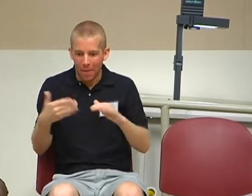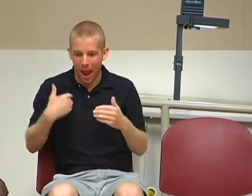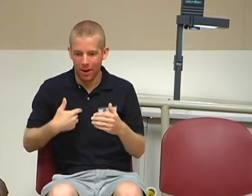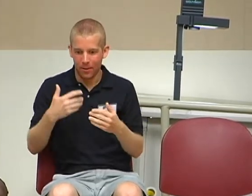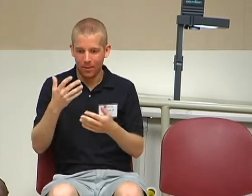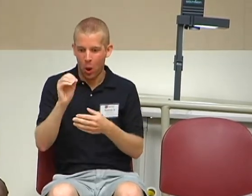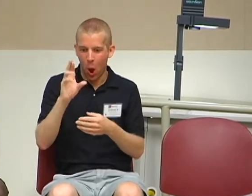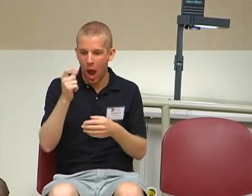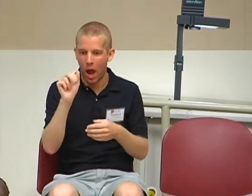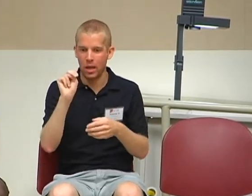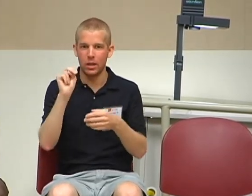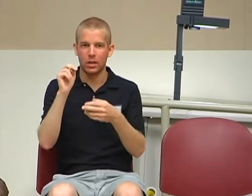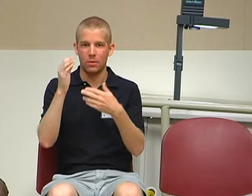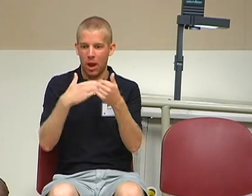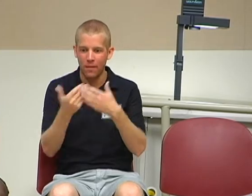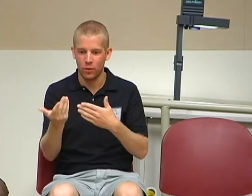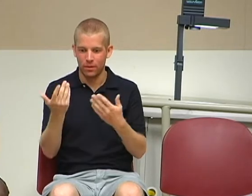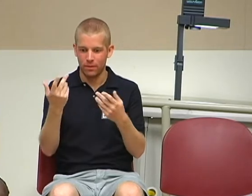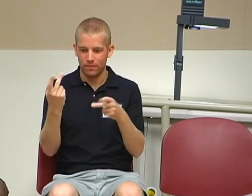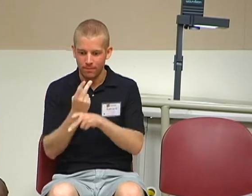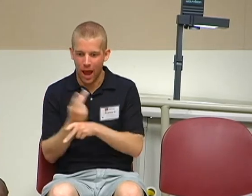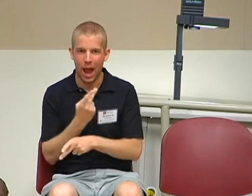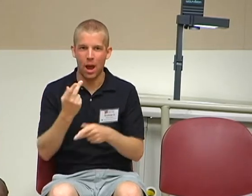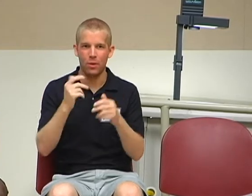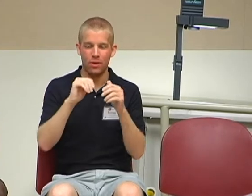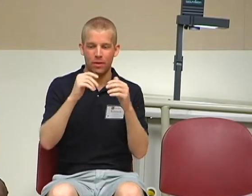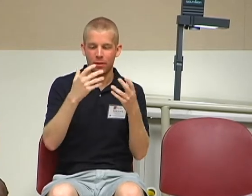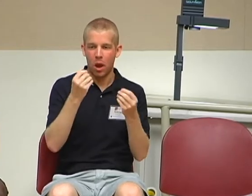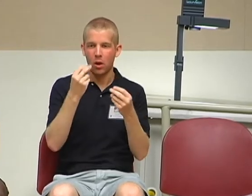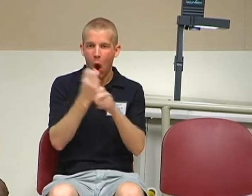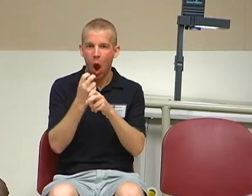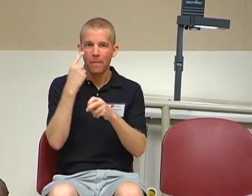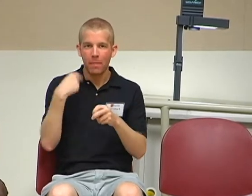be looking at the body and examining the organs or whatever we were trying to dissect at the